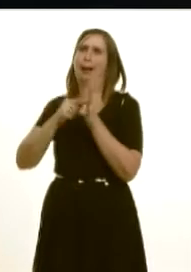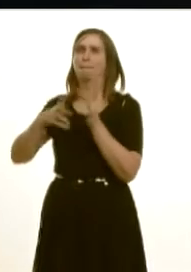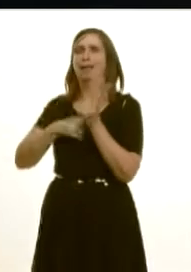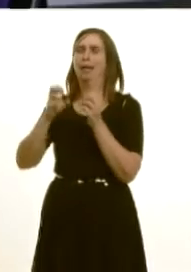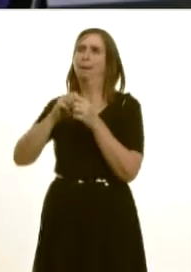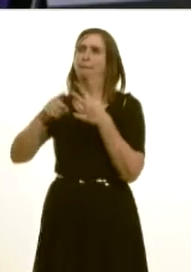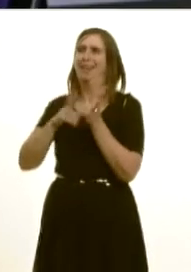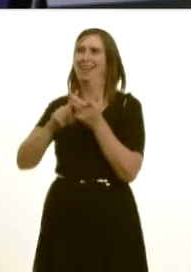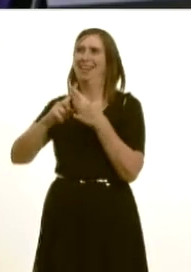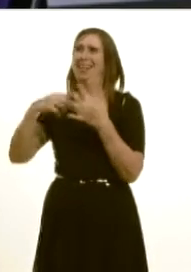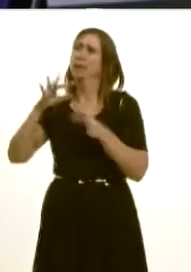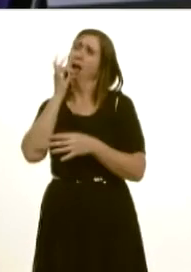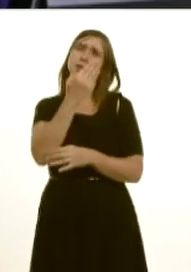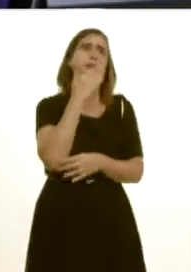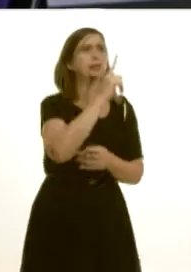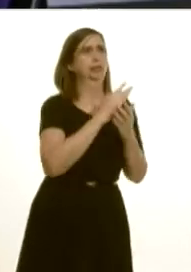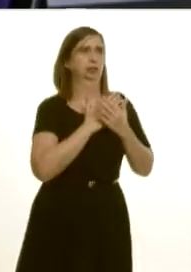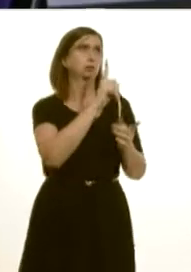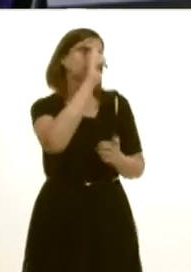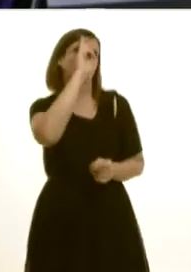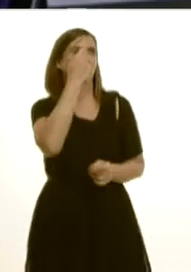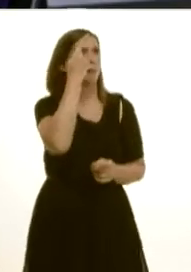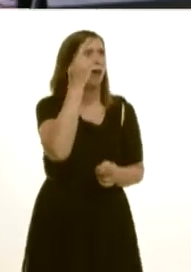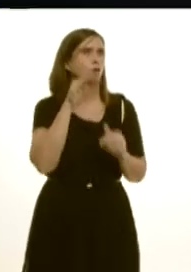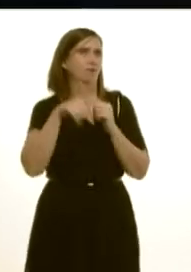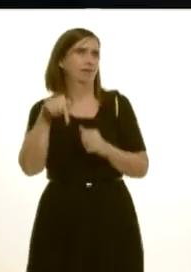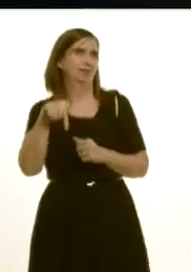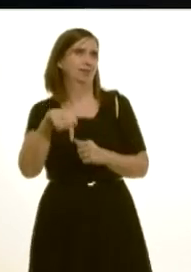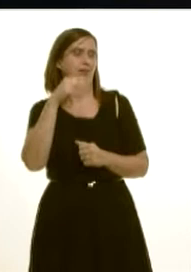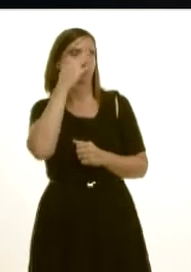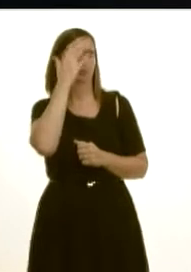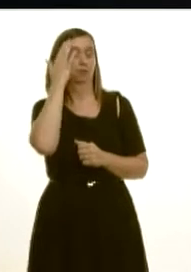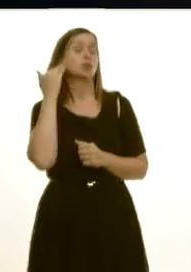a change of heart on this particular issue. In the most recent correspondence that I have